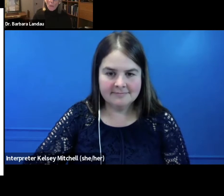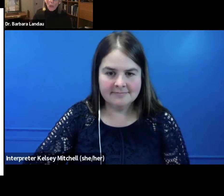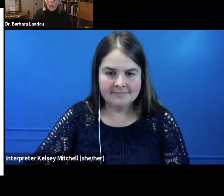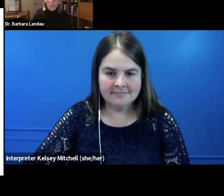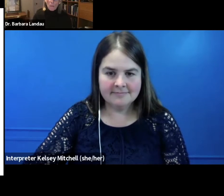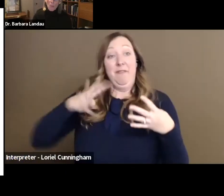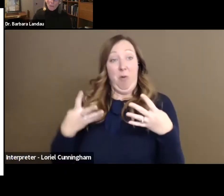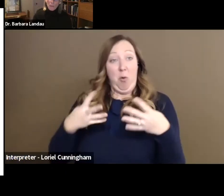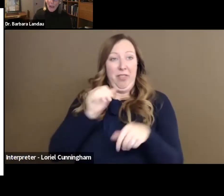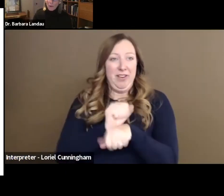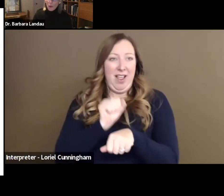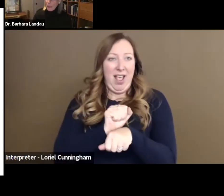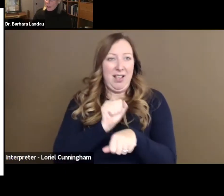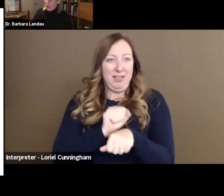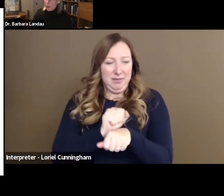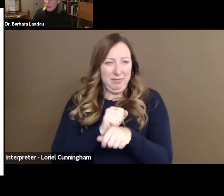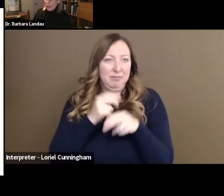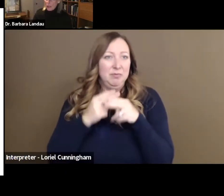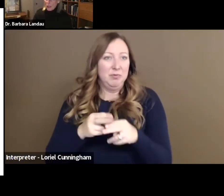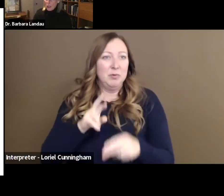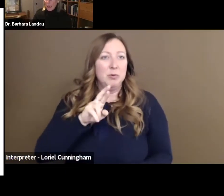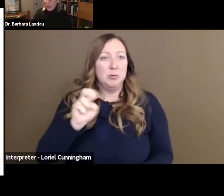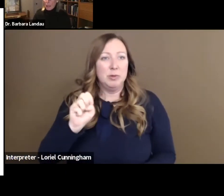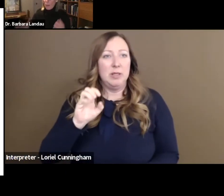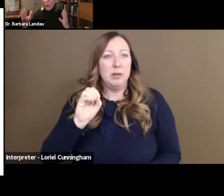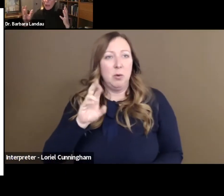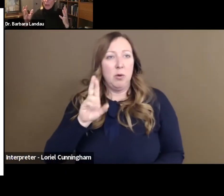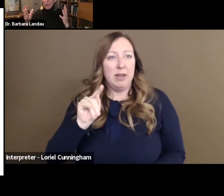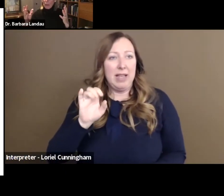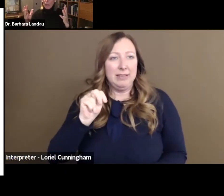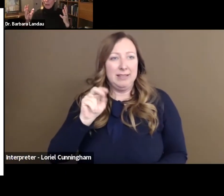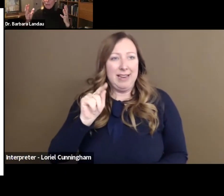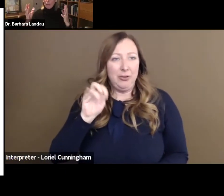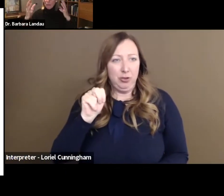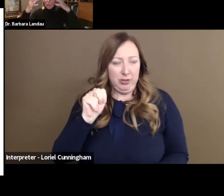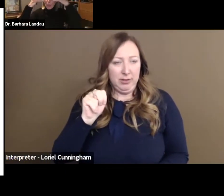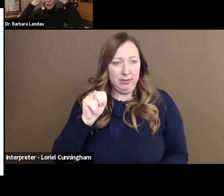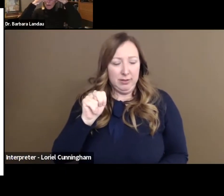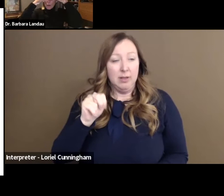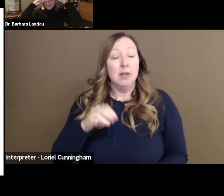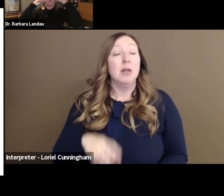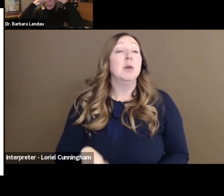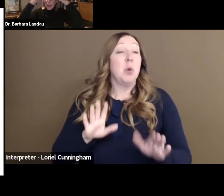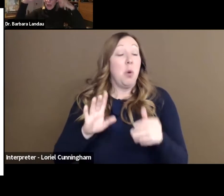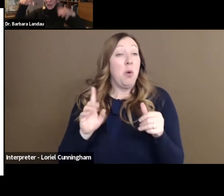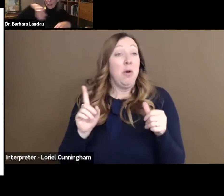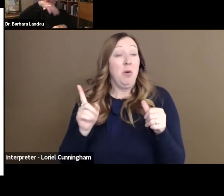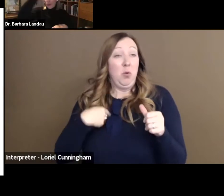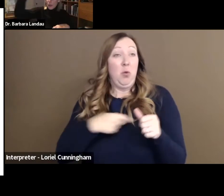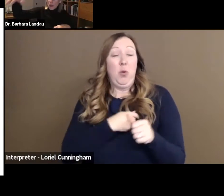um after being disoriented in space and by that i mean